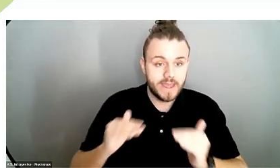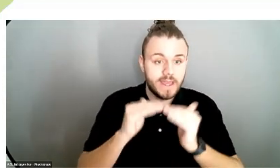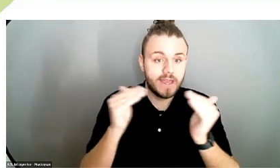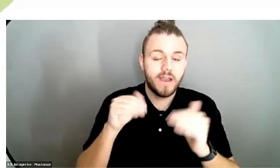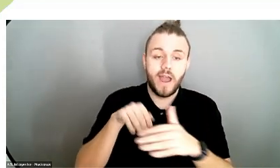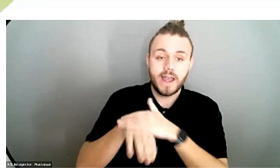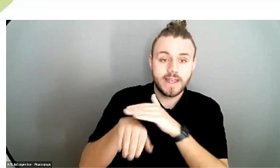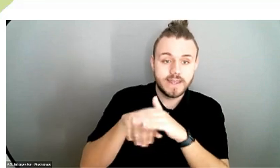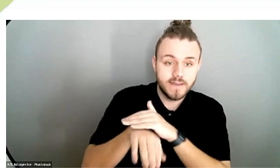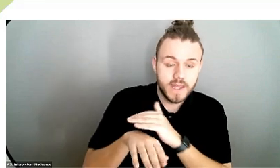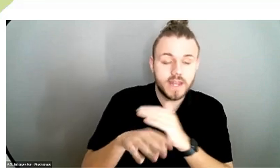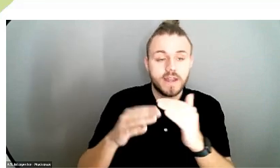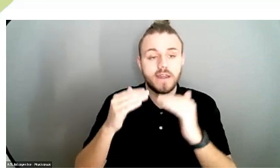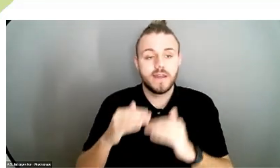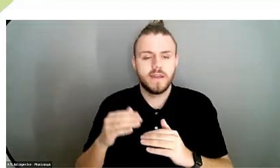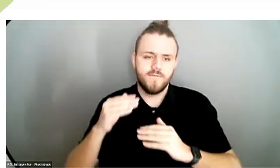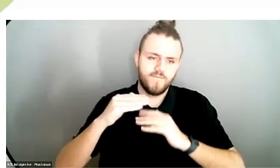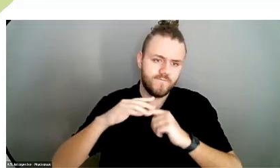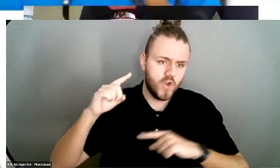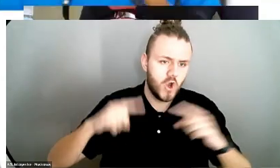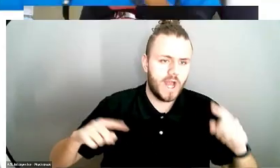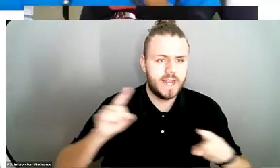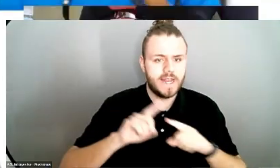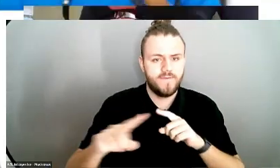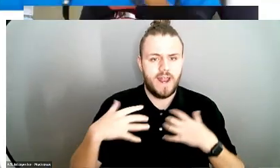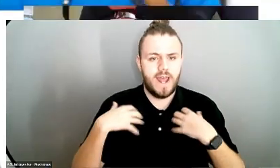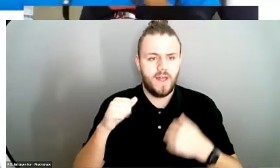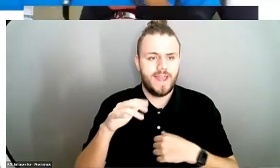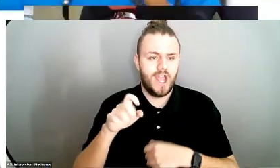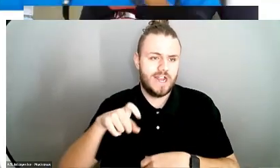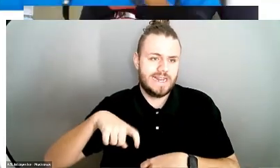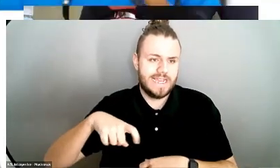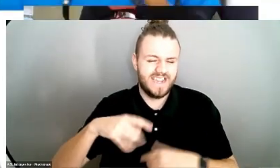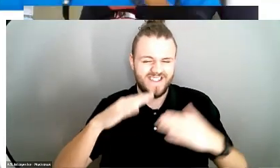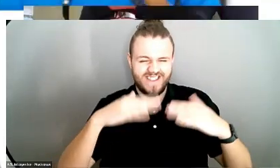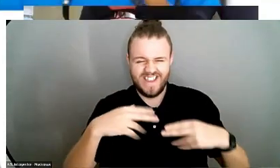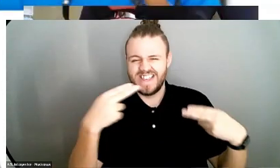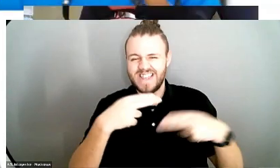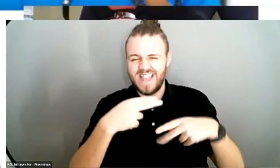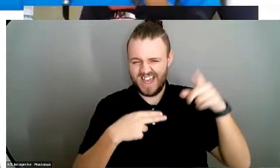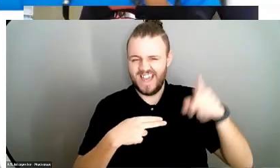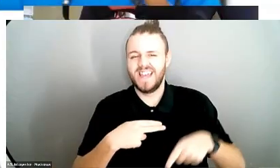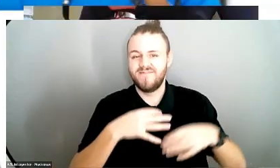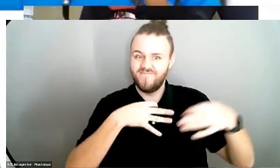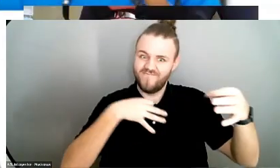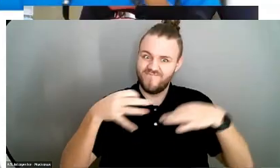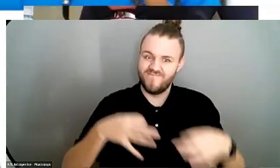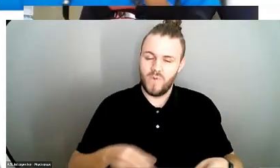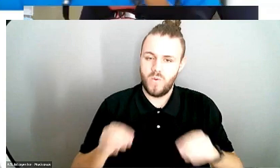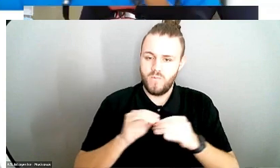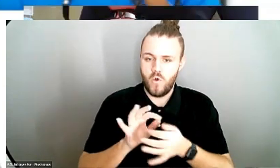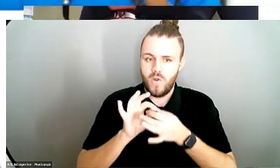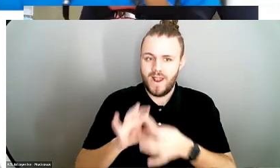and a variety of other health care needs. And this slide will really talk a little bit more about those barriers.